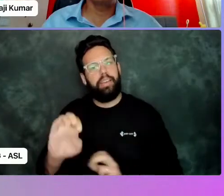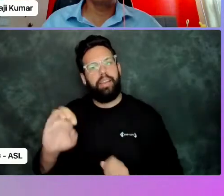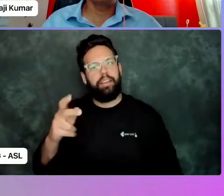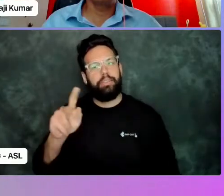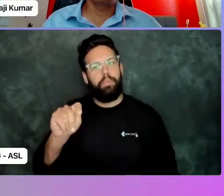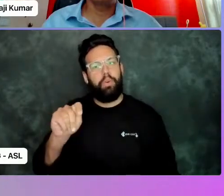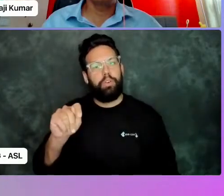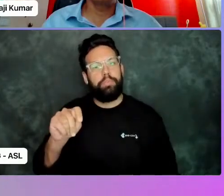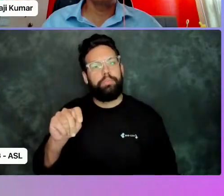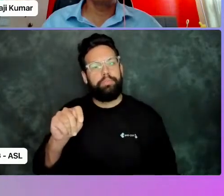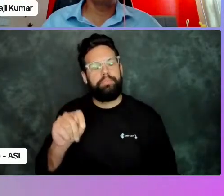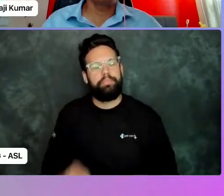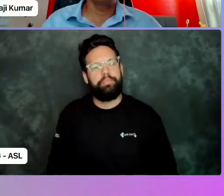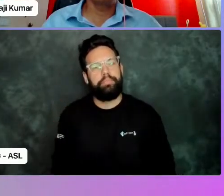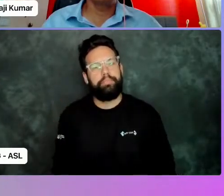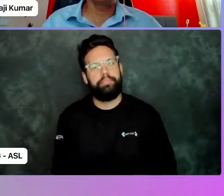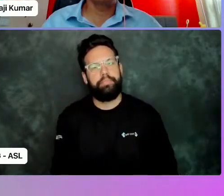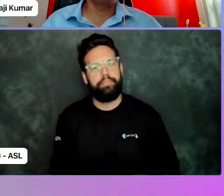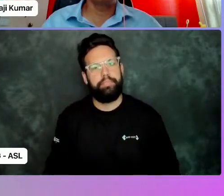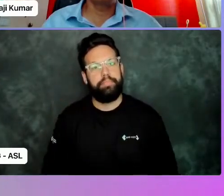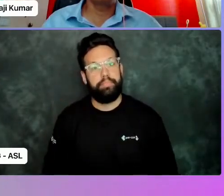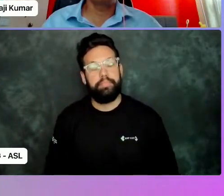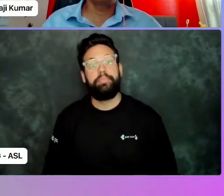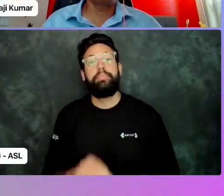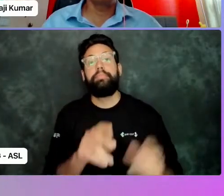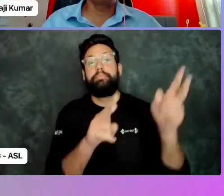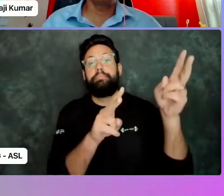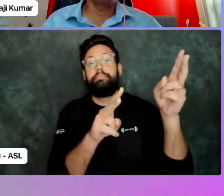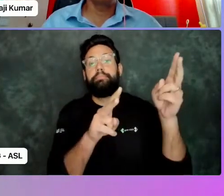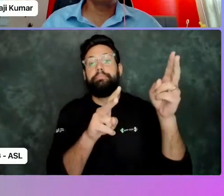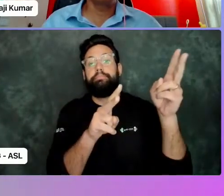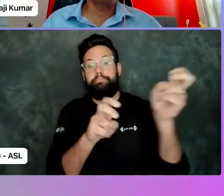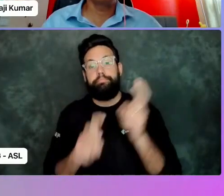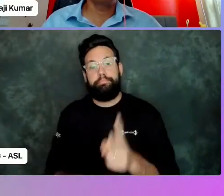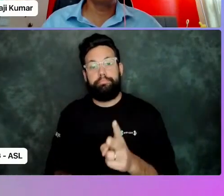And there is a JSON export of the entire save test.